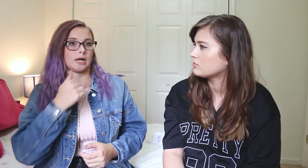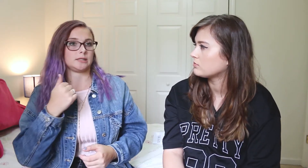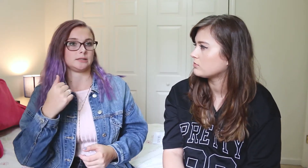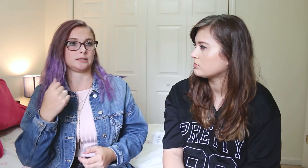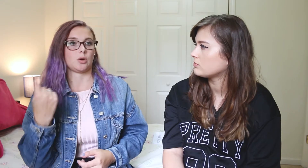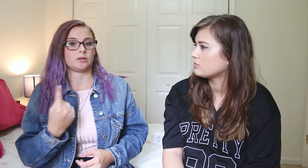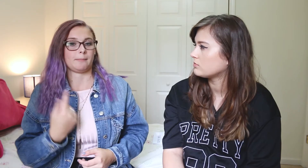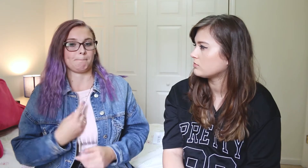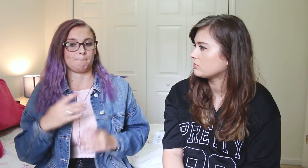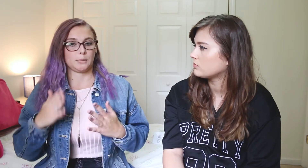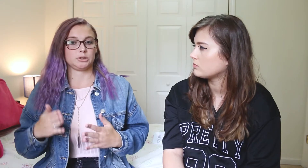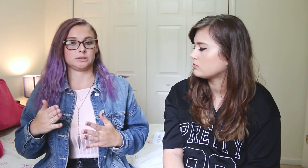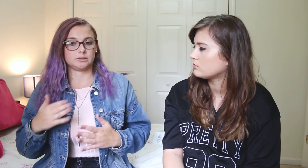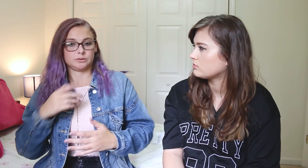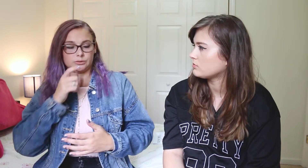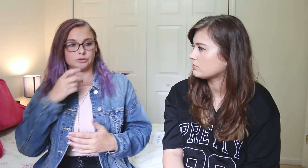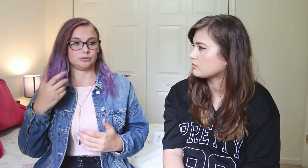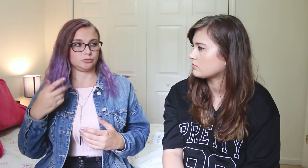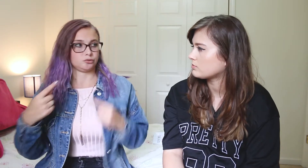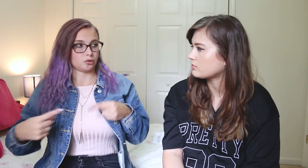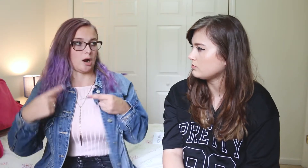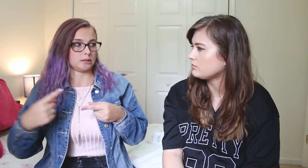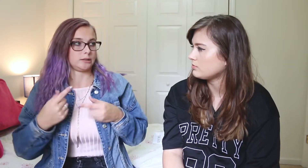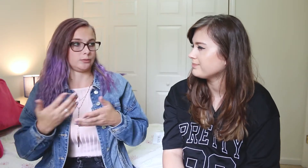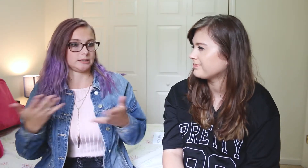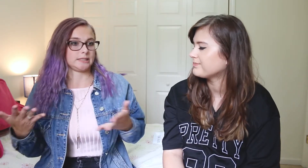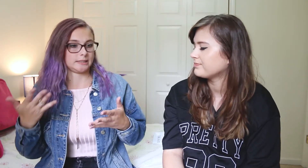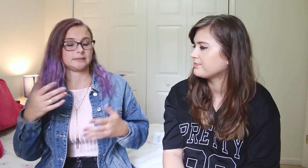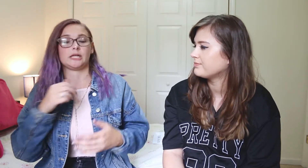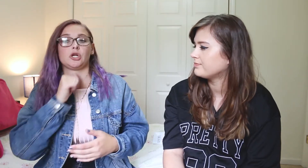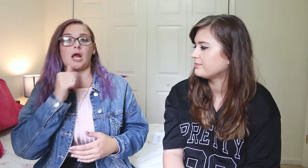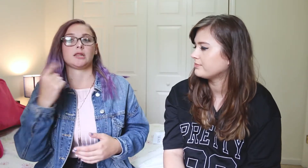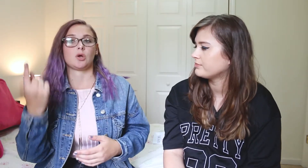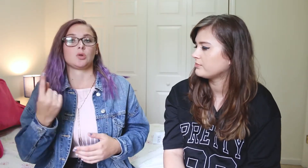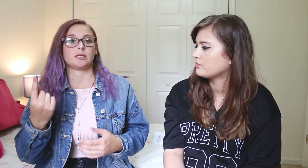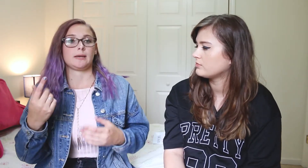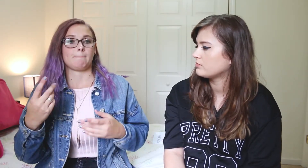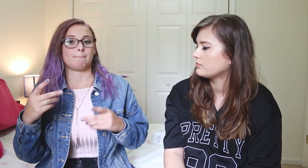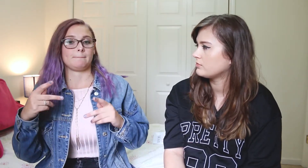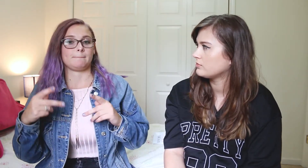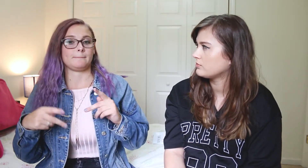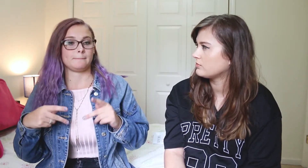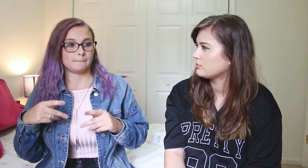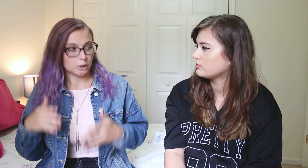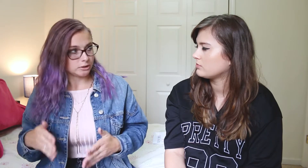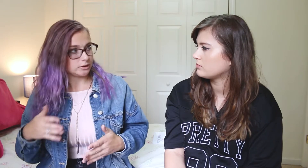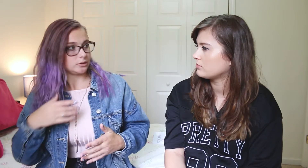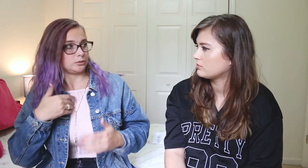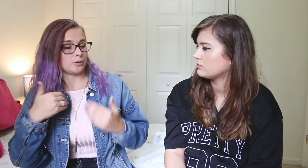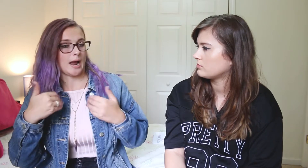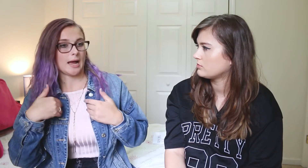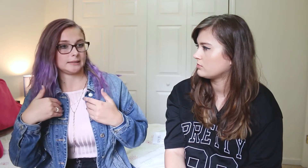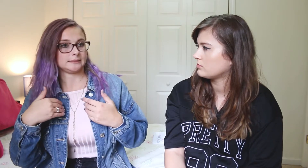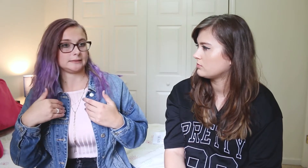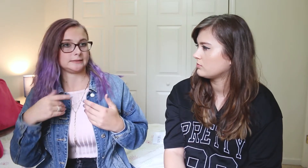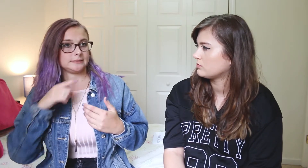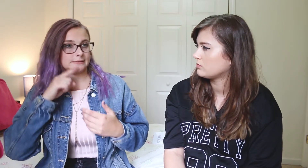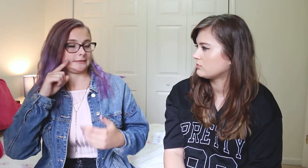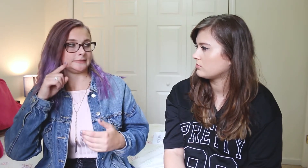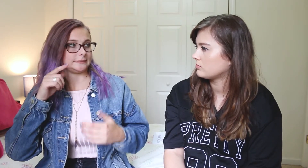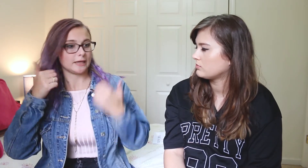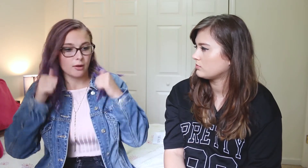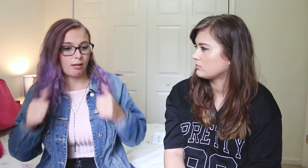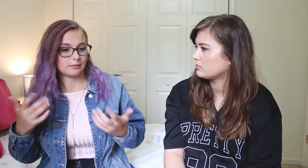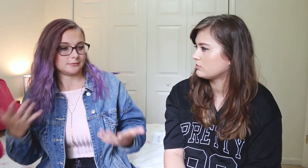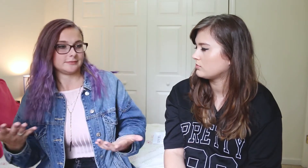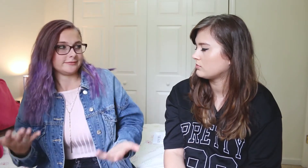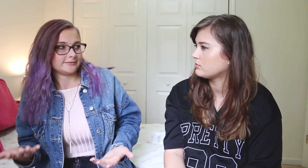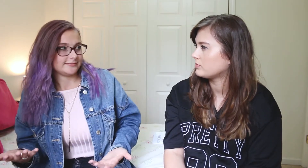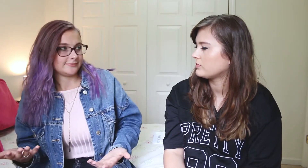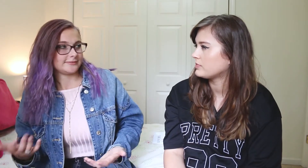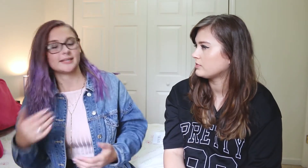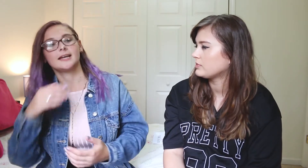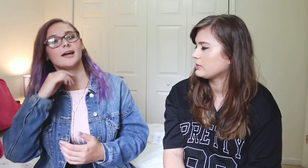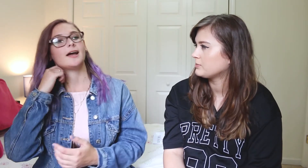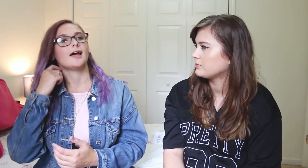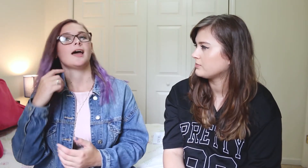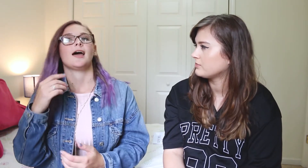Not the only person who struggles with things, not the only person with trouble hearing.